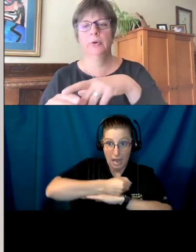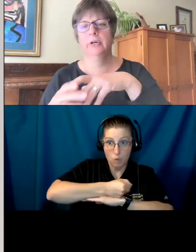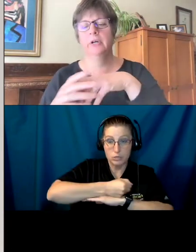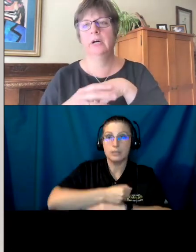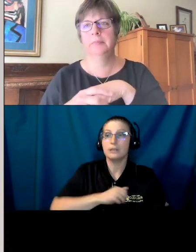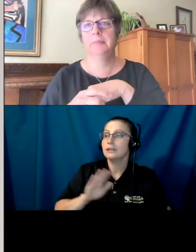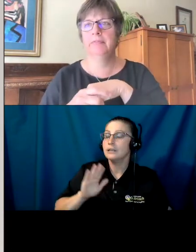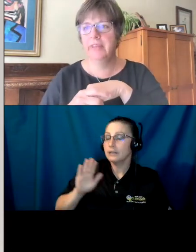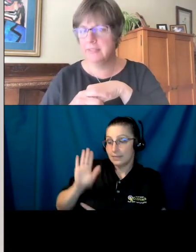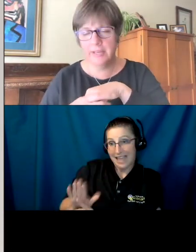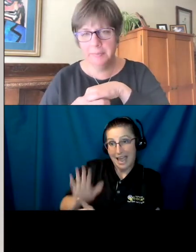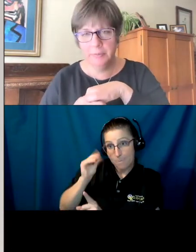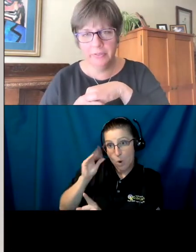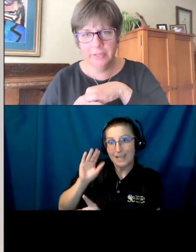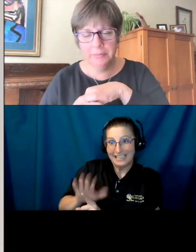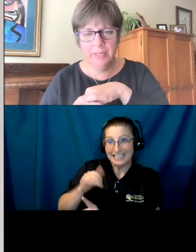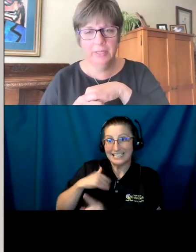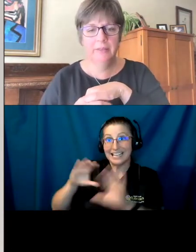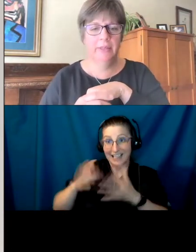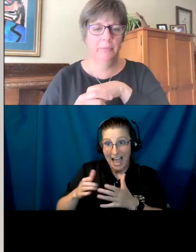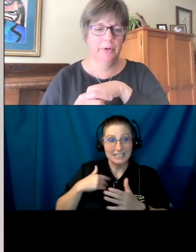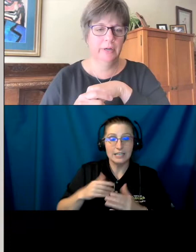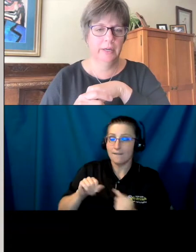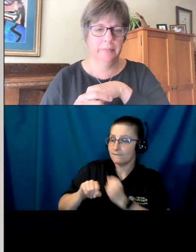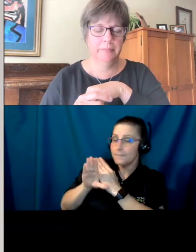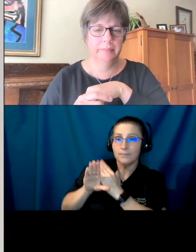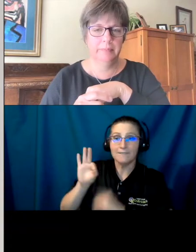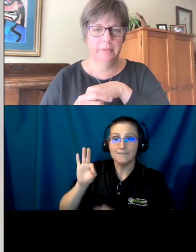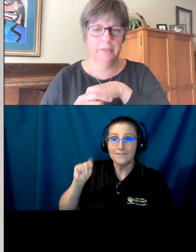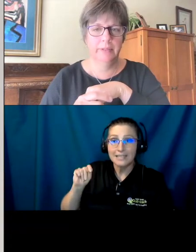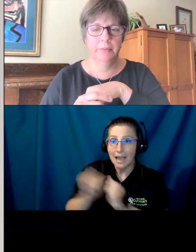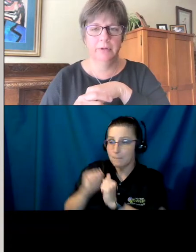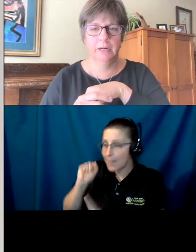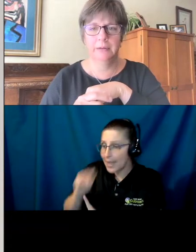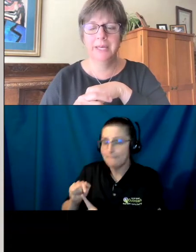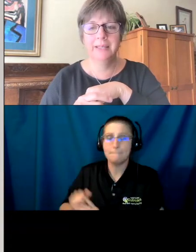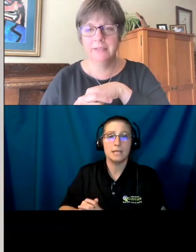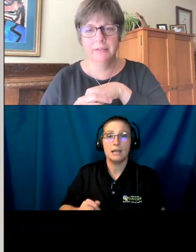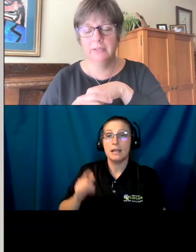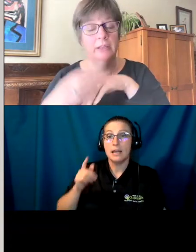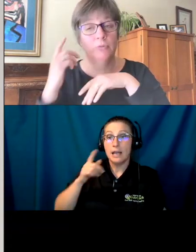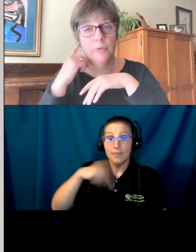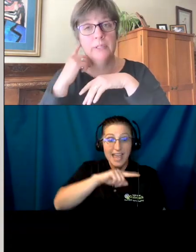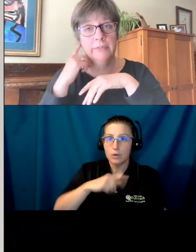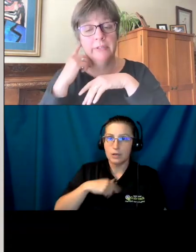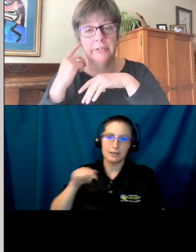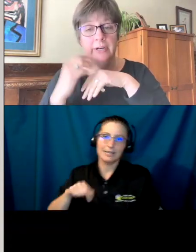Facetiming. with him. They were, they were making silly, he's really very, very hard